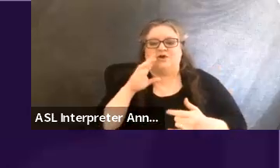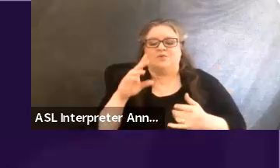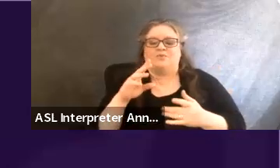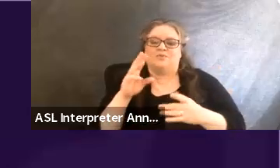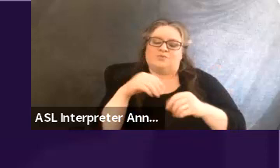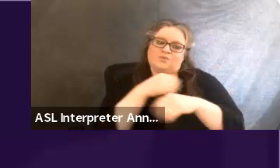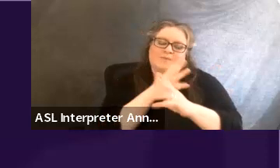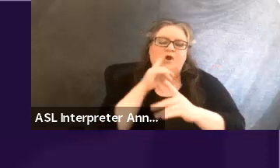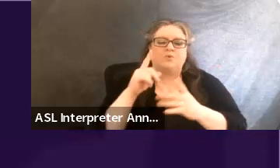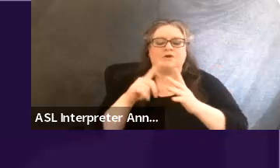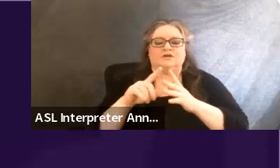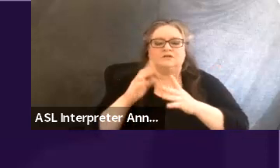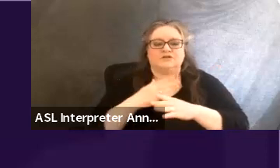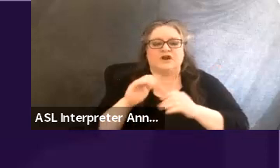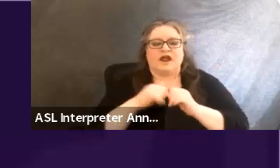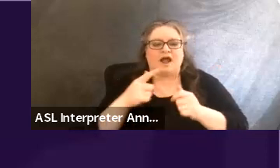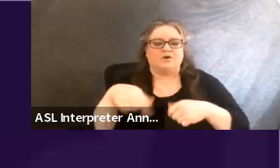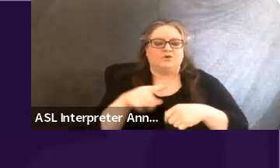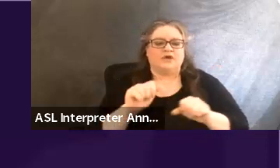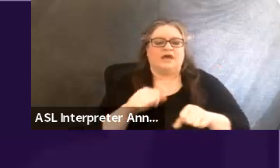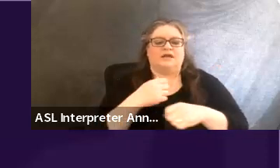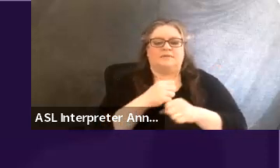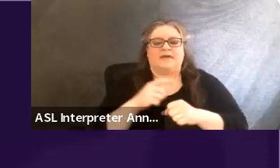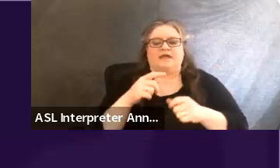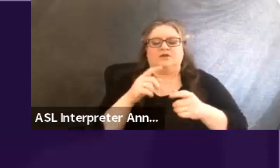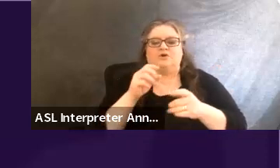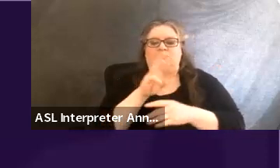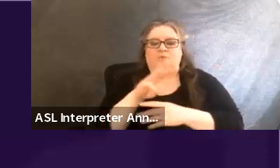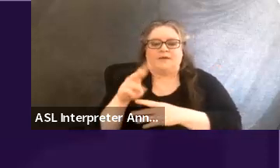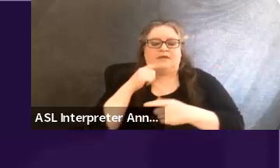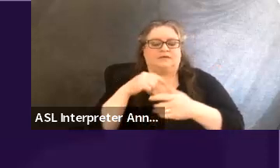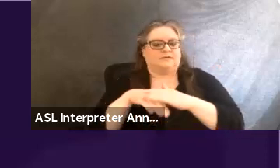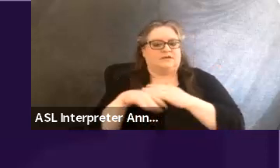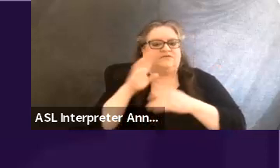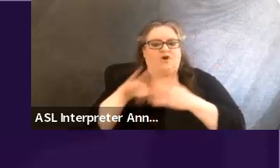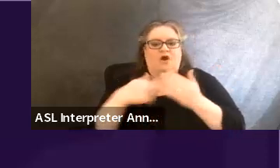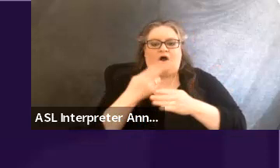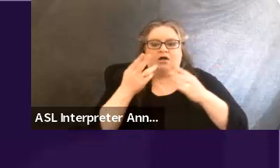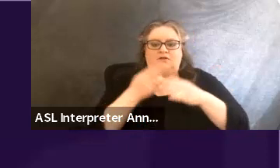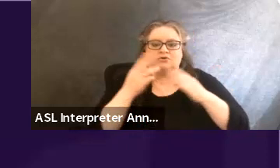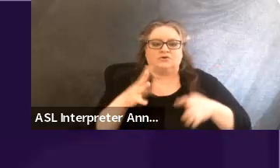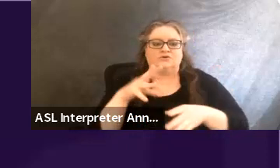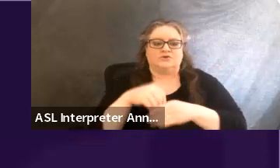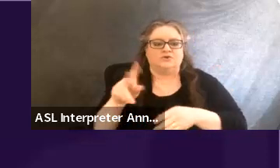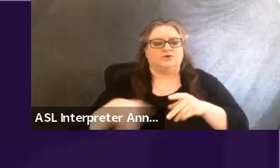on how you can make your WordPress websites accessible for all users, including those with disabilities.